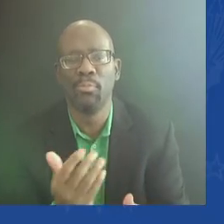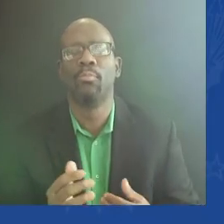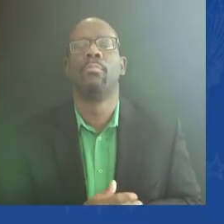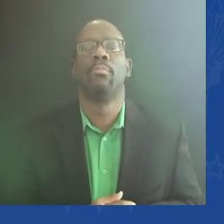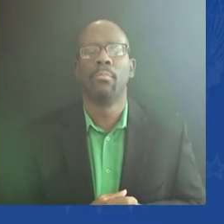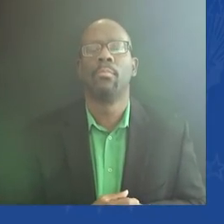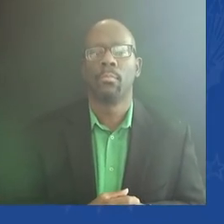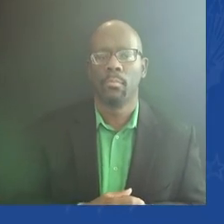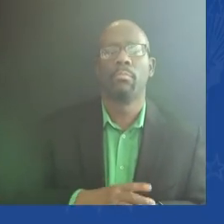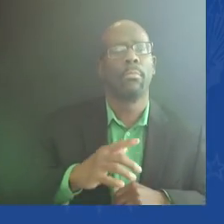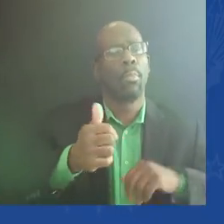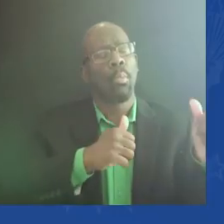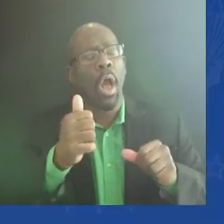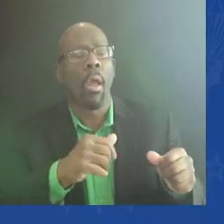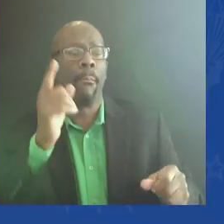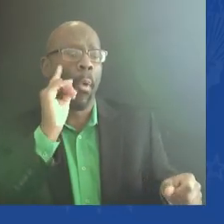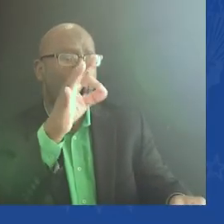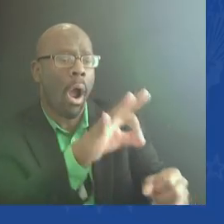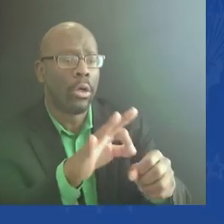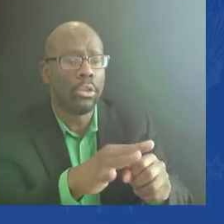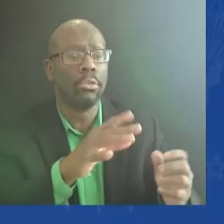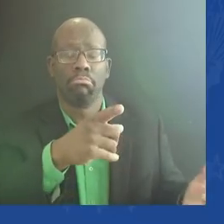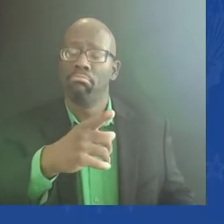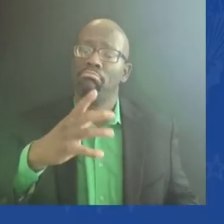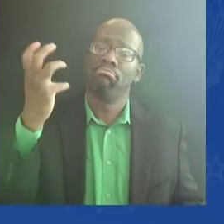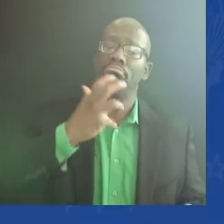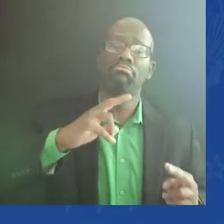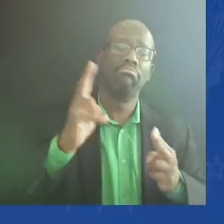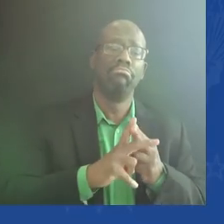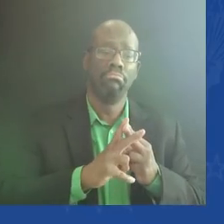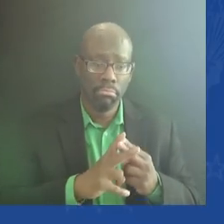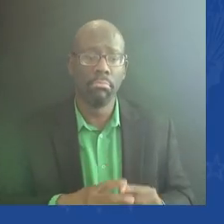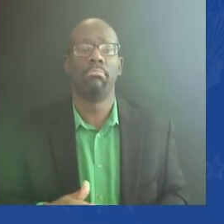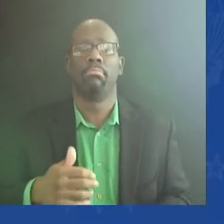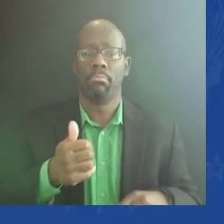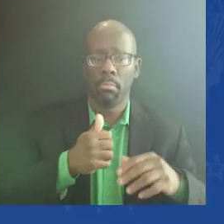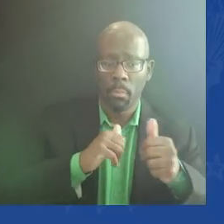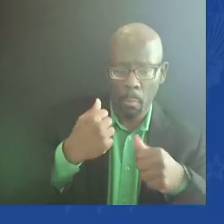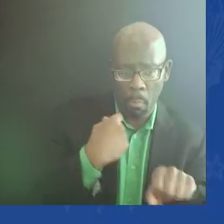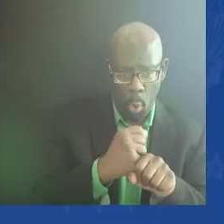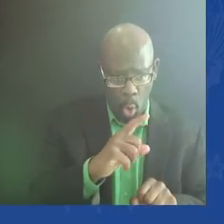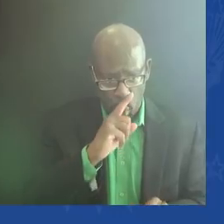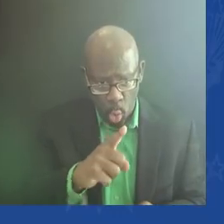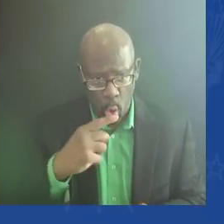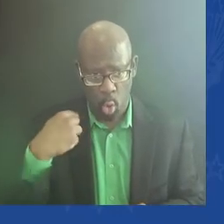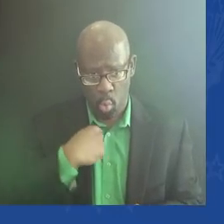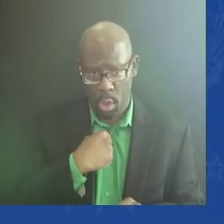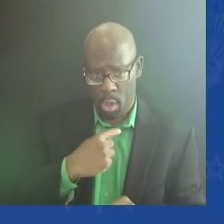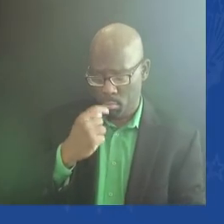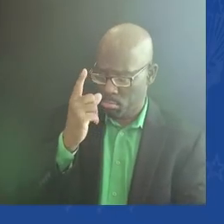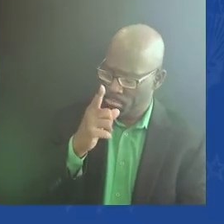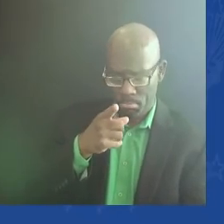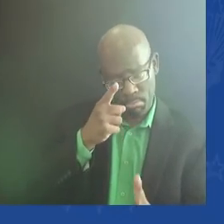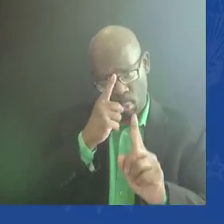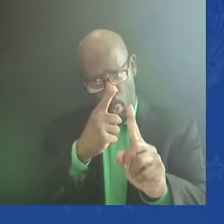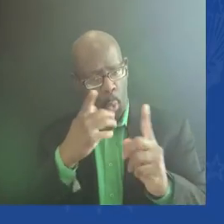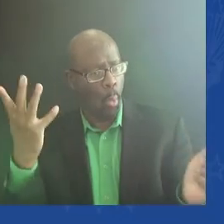I ran to make sure that I followed through on what I said I would do as President of the United States. And I said that I would make sure